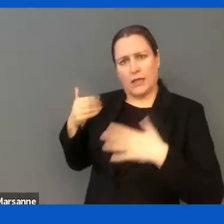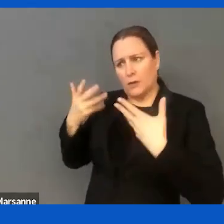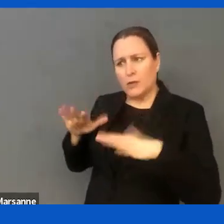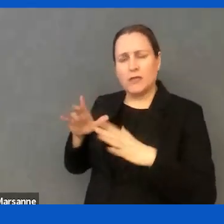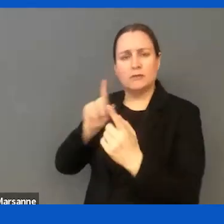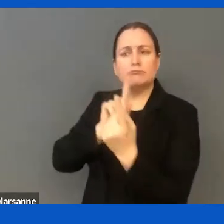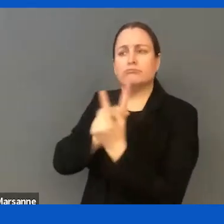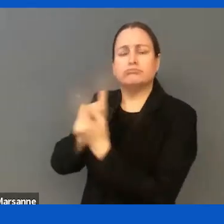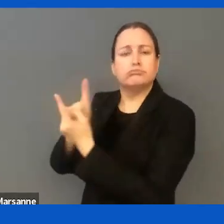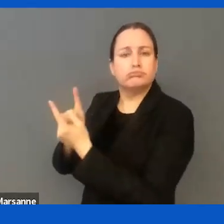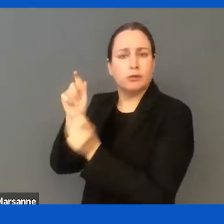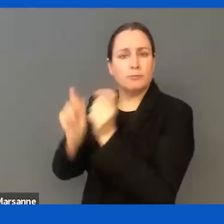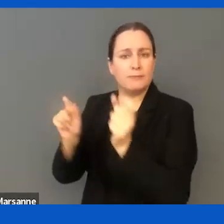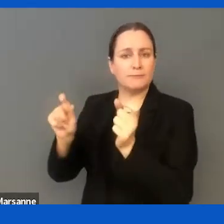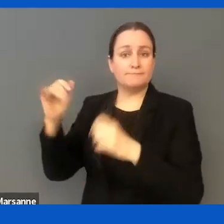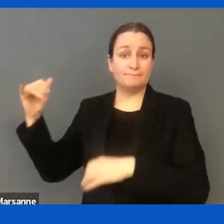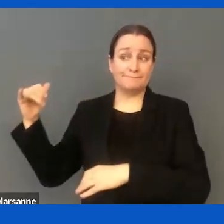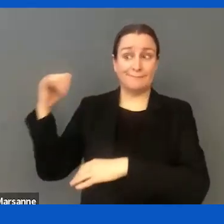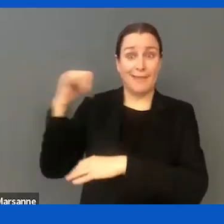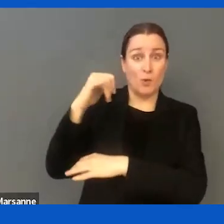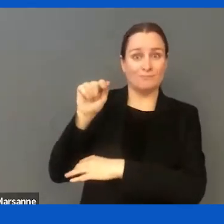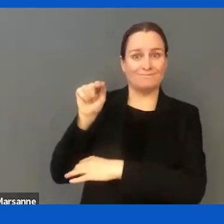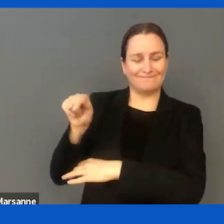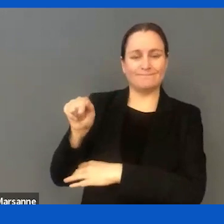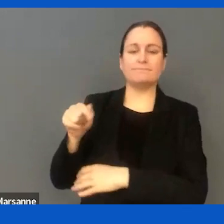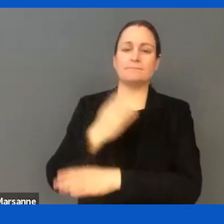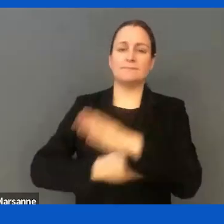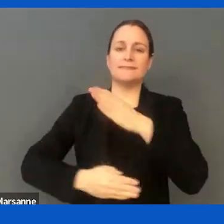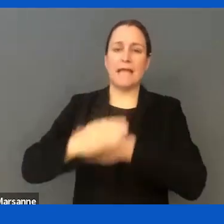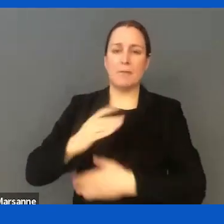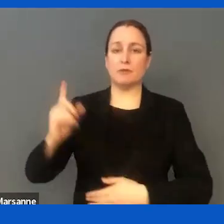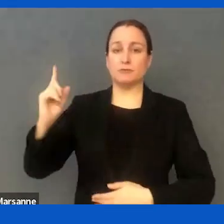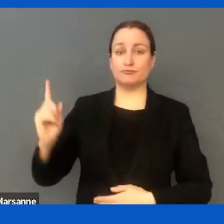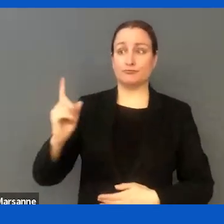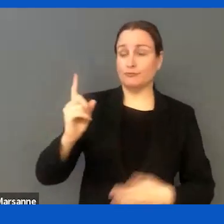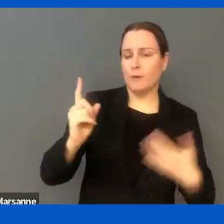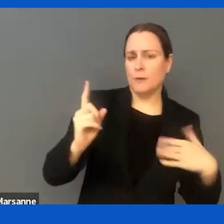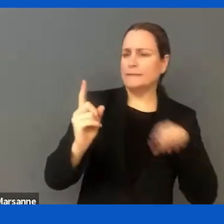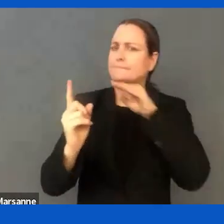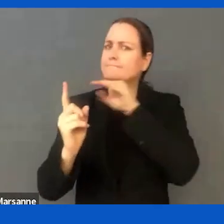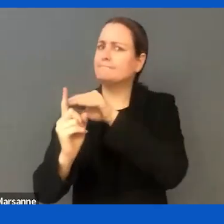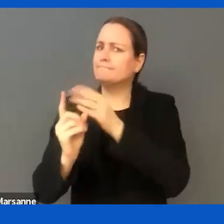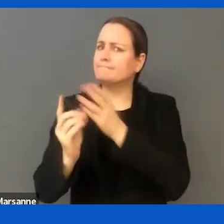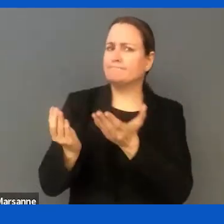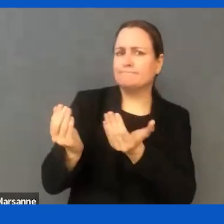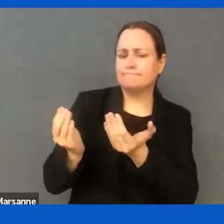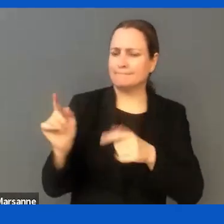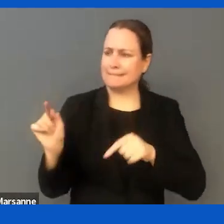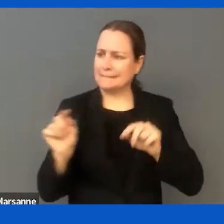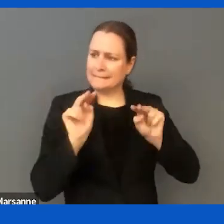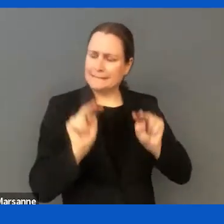who had disabilities. And what they said a lot of the time is that they may have the right